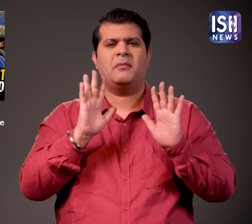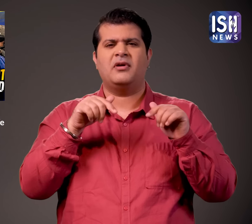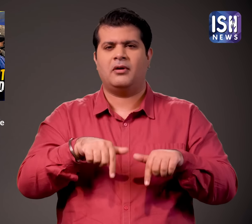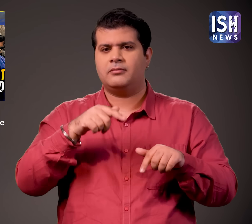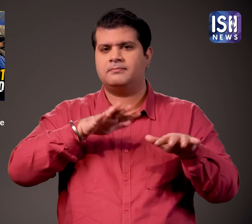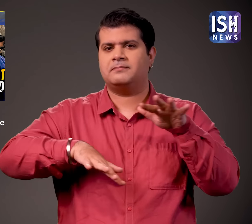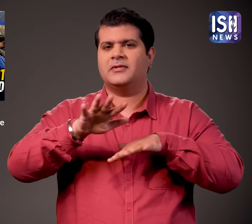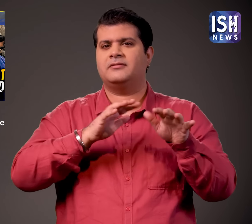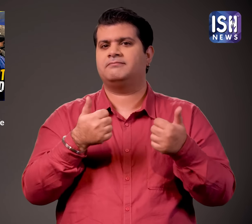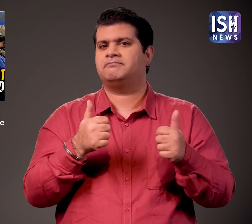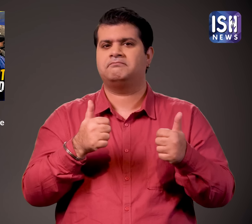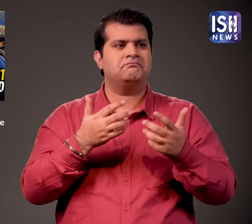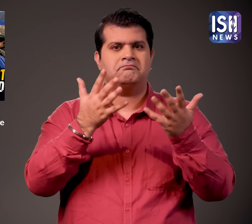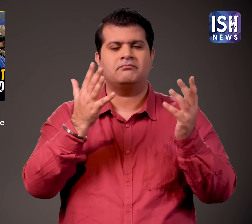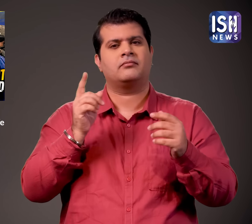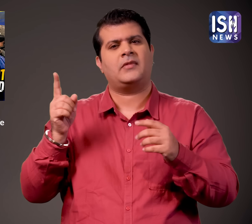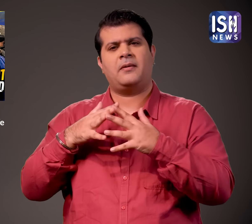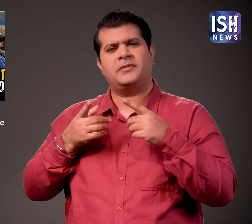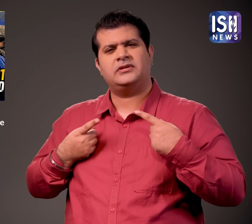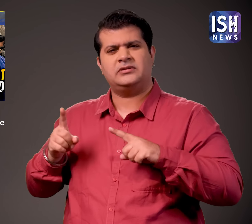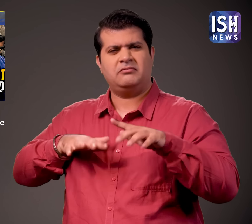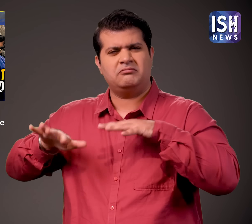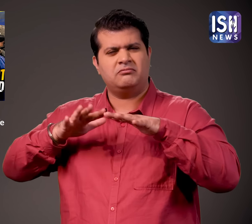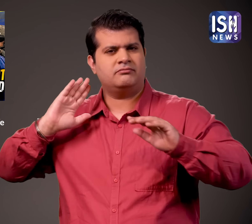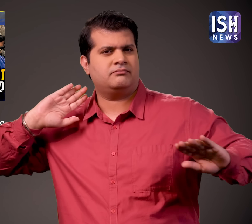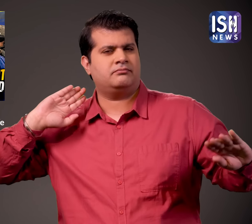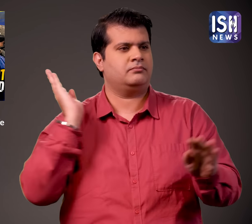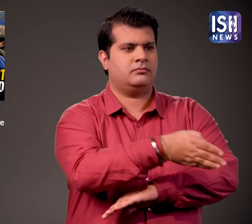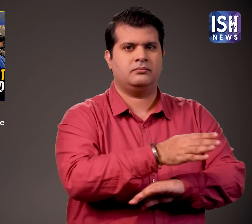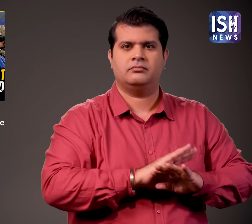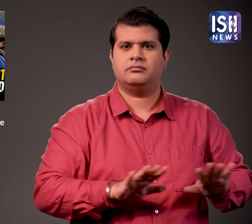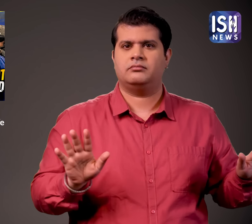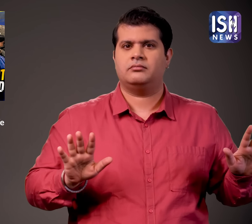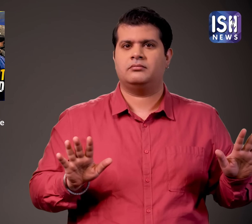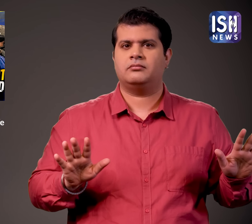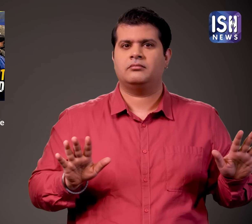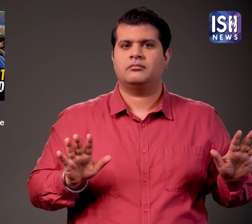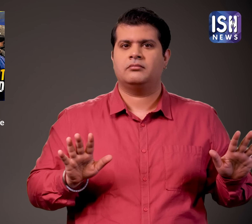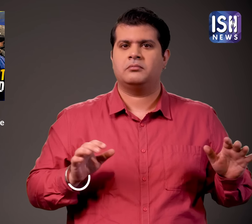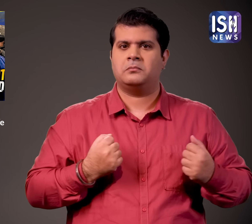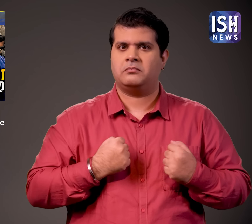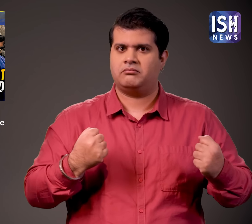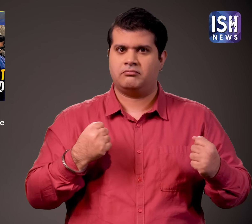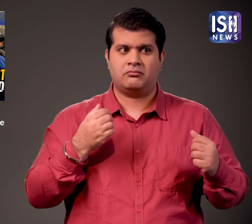Unfortunately, things didn’t go as planned. So, the U.S. bluntly took matters into their own hands.